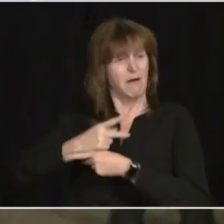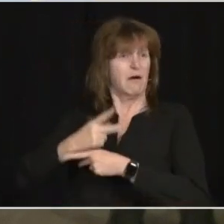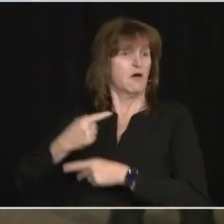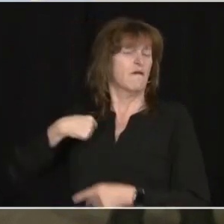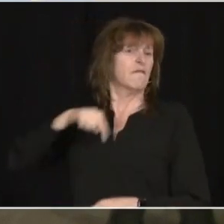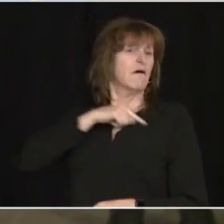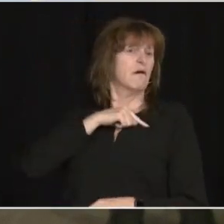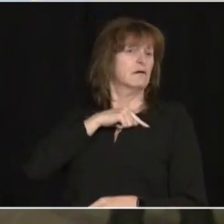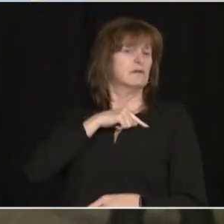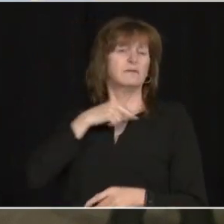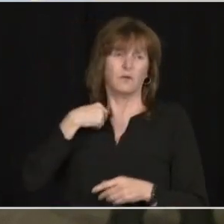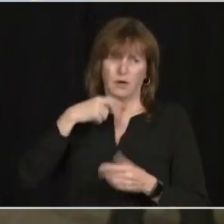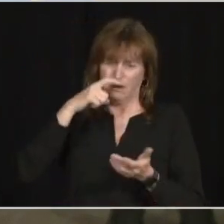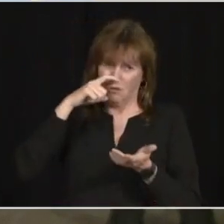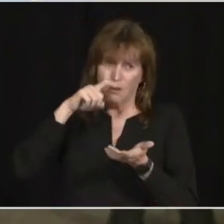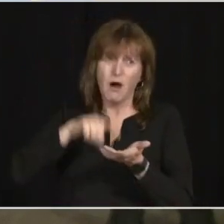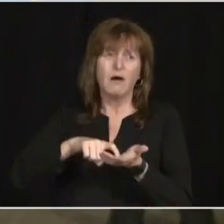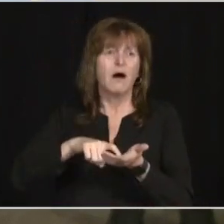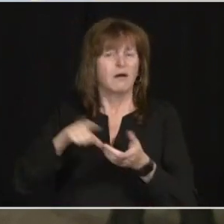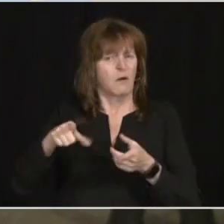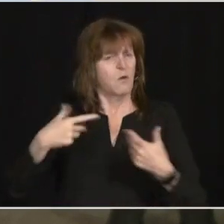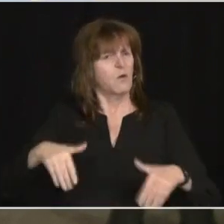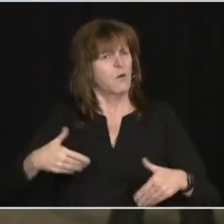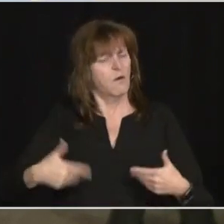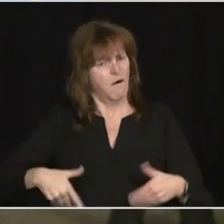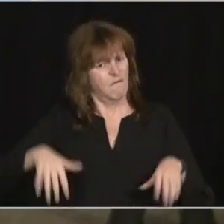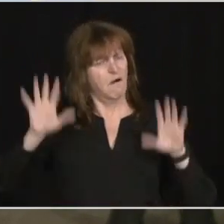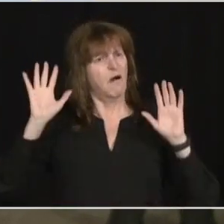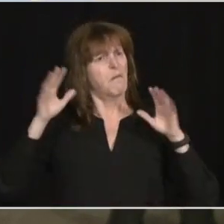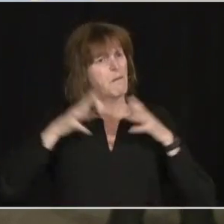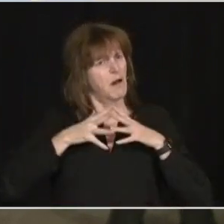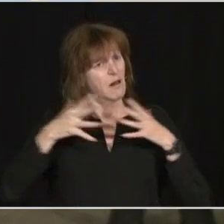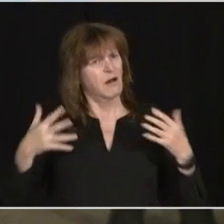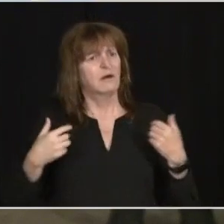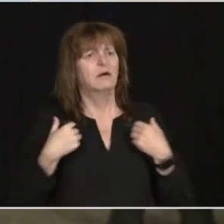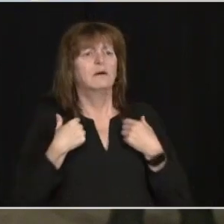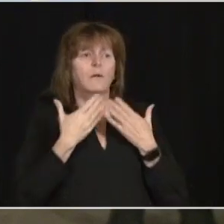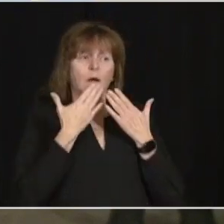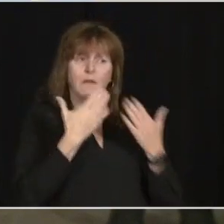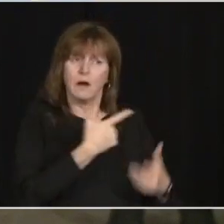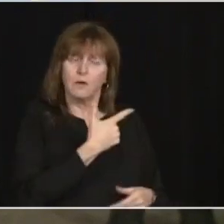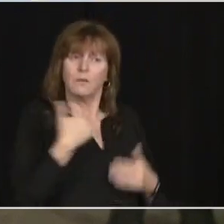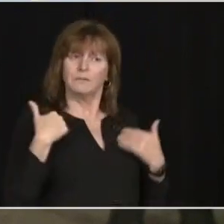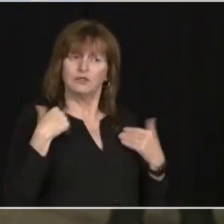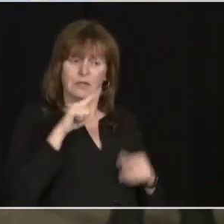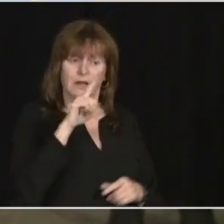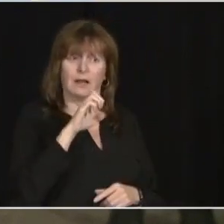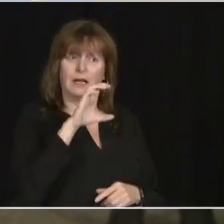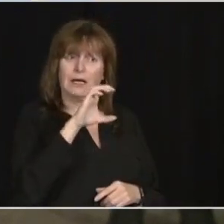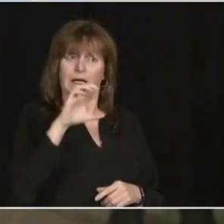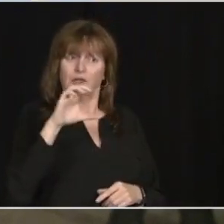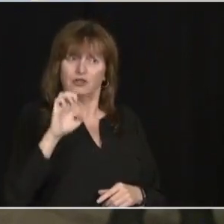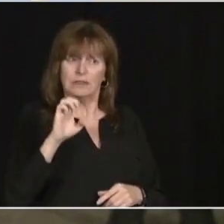Lecce for his great work. During these difficult times, I know that many parents are concerned about